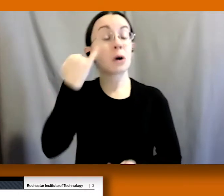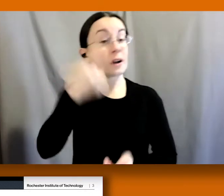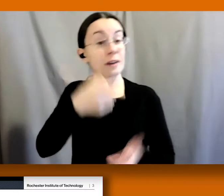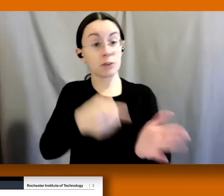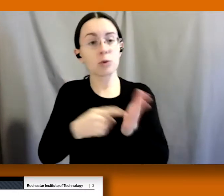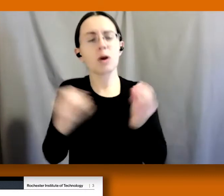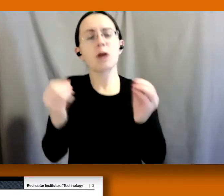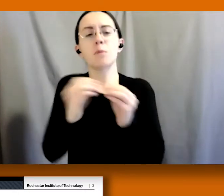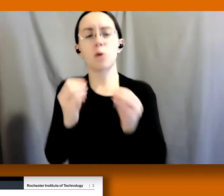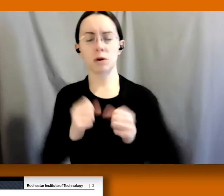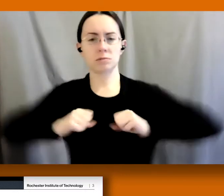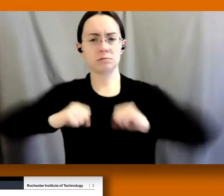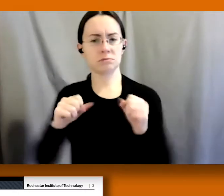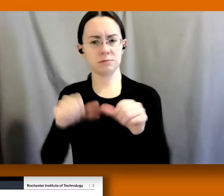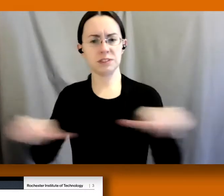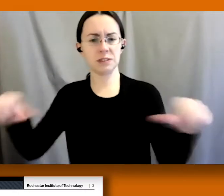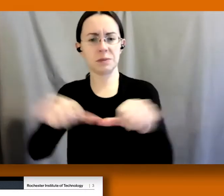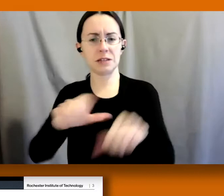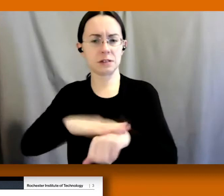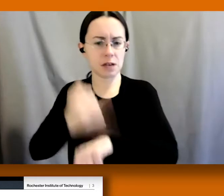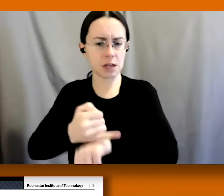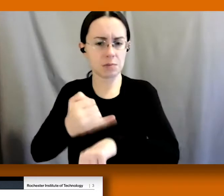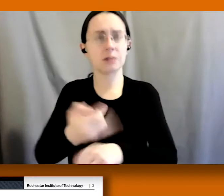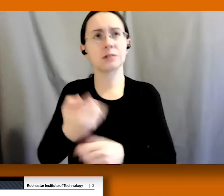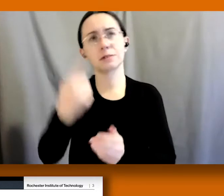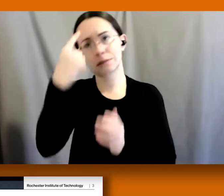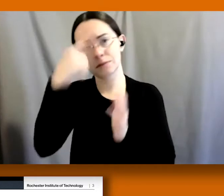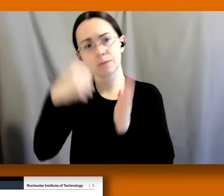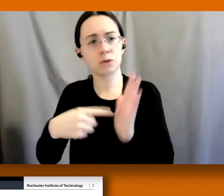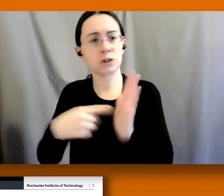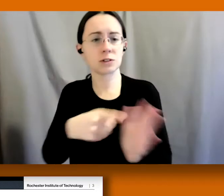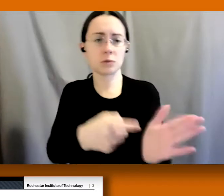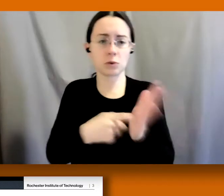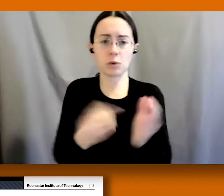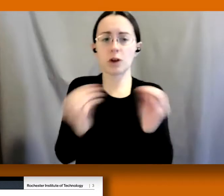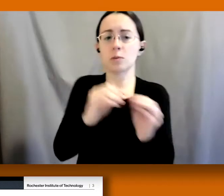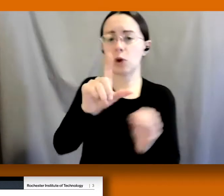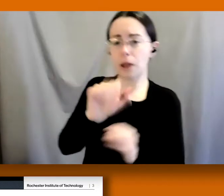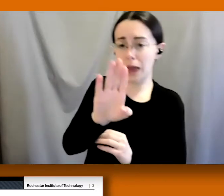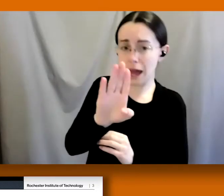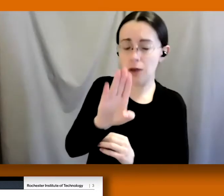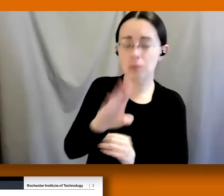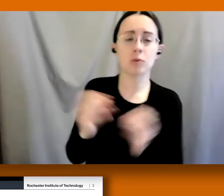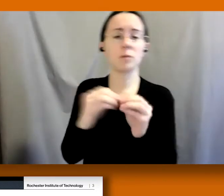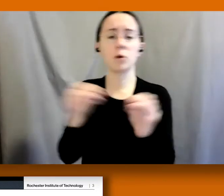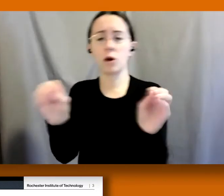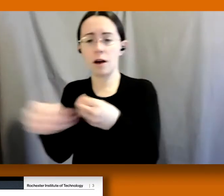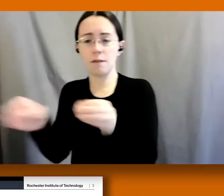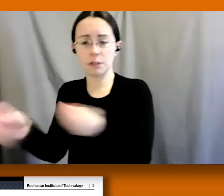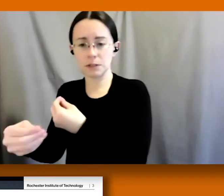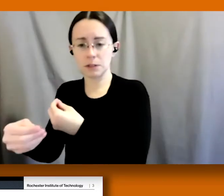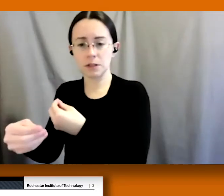um, say for a lab or extra offices. That's something that gets identified on the PRF,